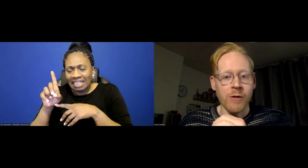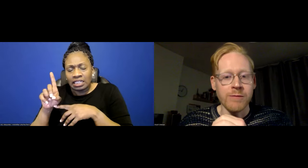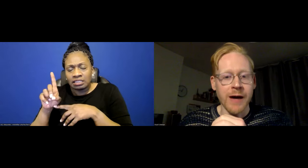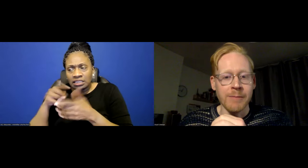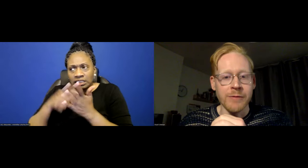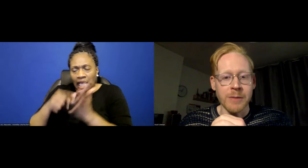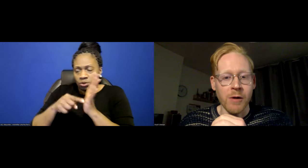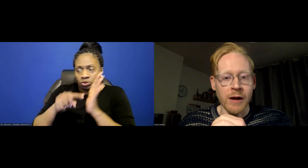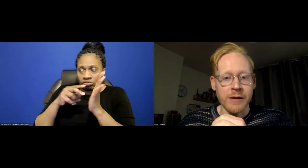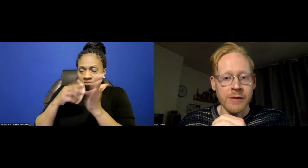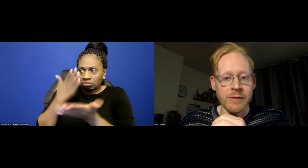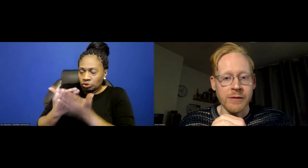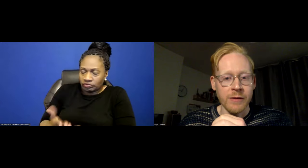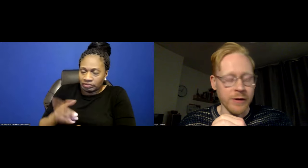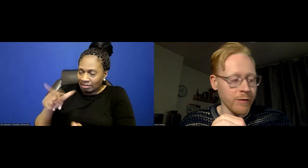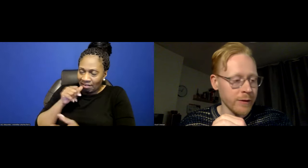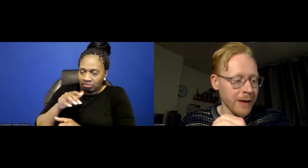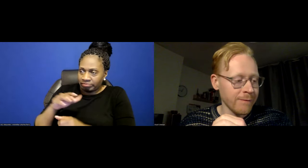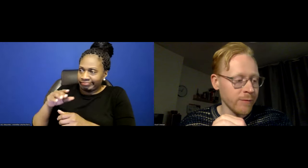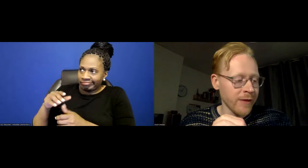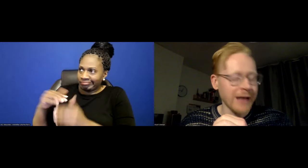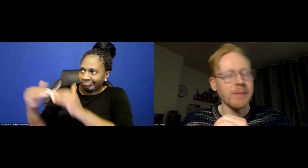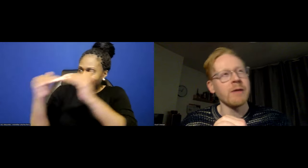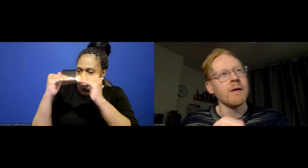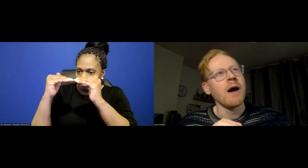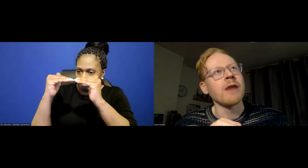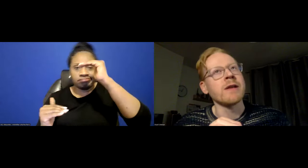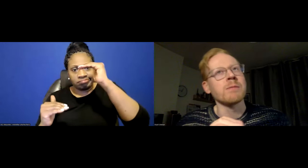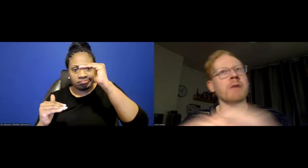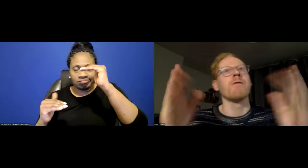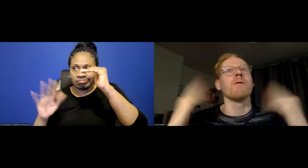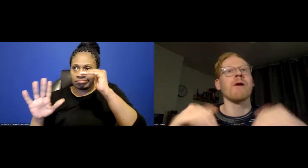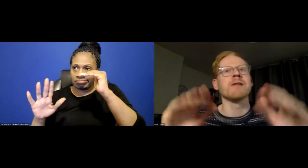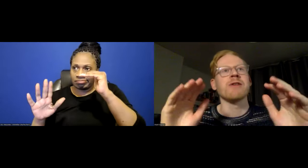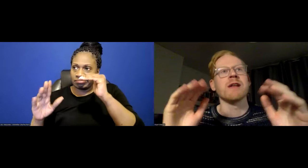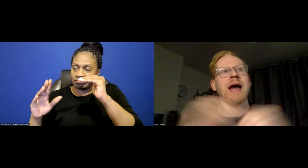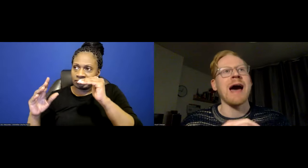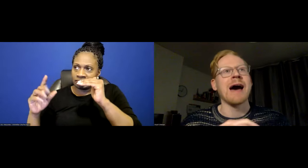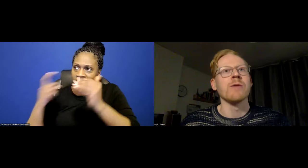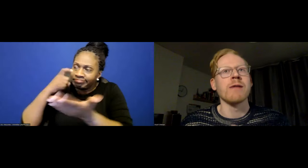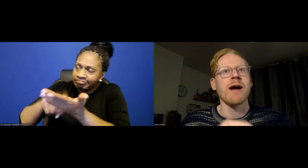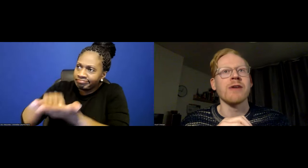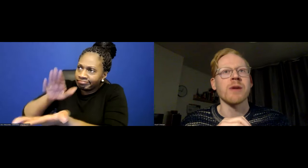of the spotlight and the platform. So there has to be a, I think before the conversation is had around allyship,